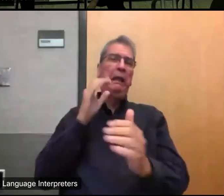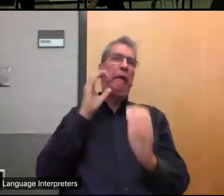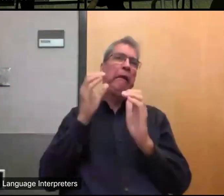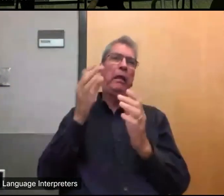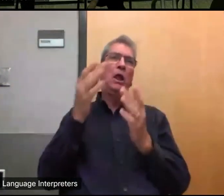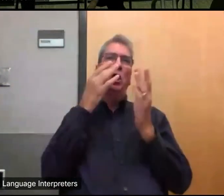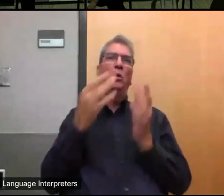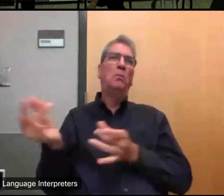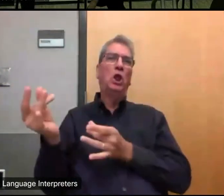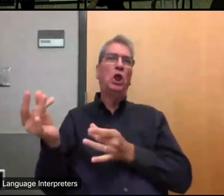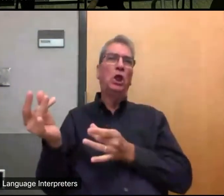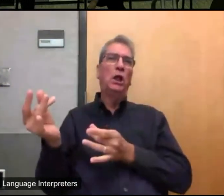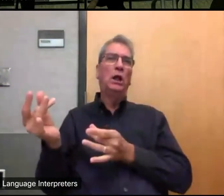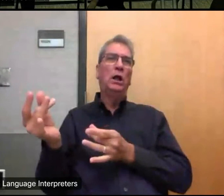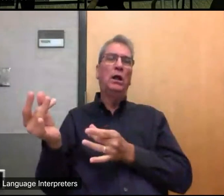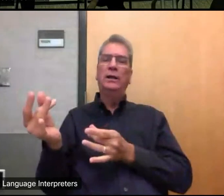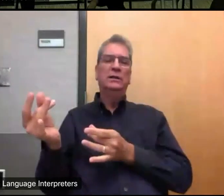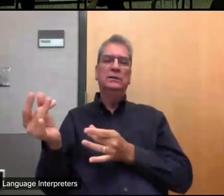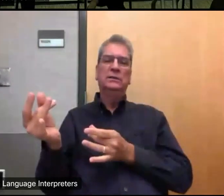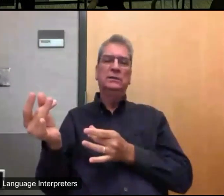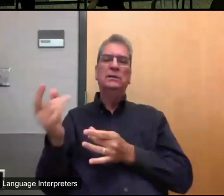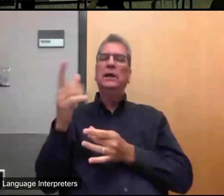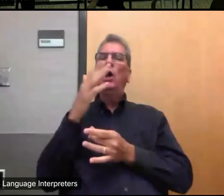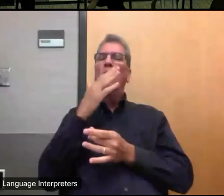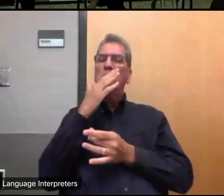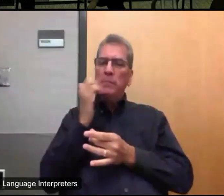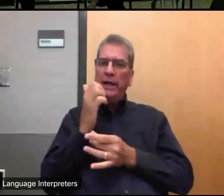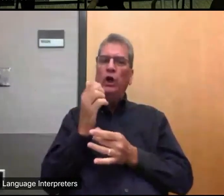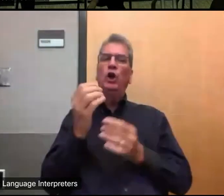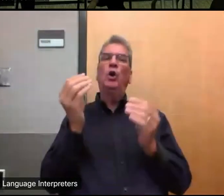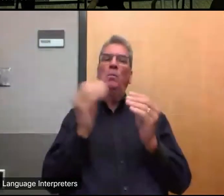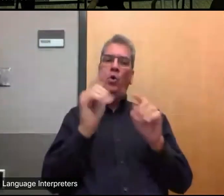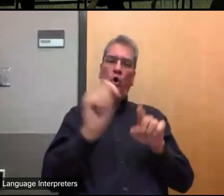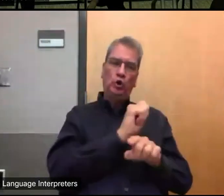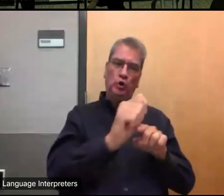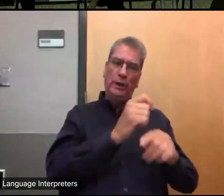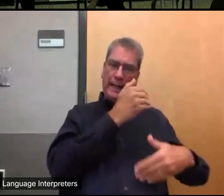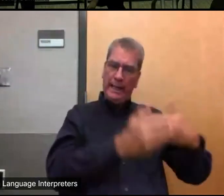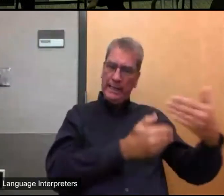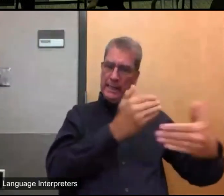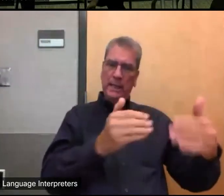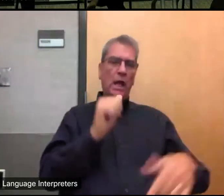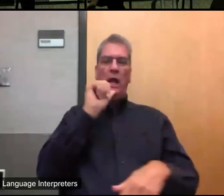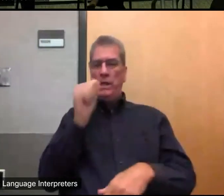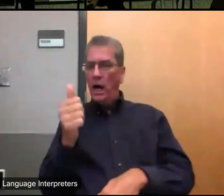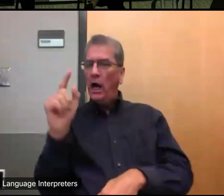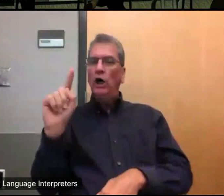And I would argue, like, lots of quick trainings over time versus like, some really end up thing for 2 days. That's gonna fade. gonna fade